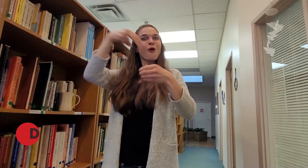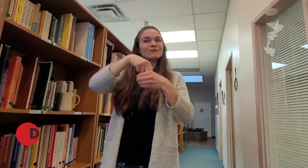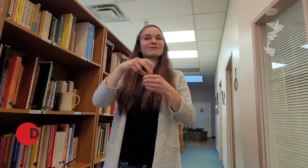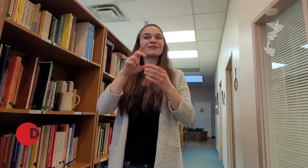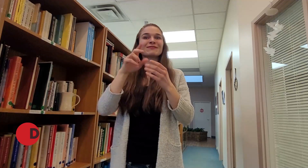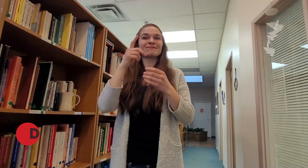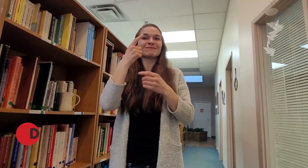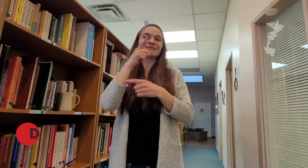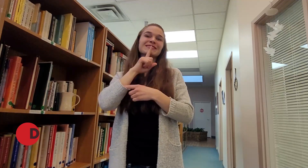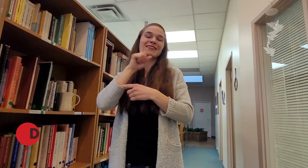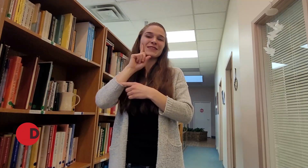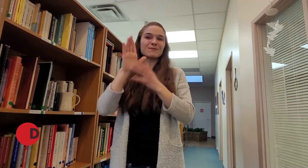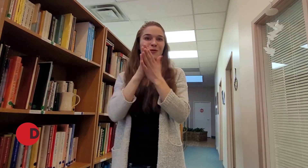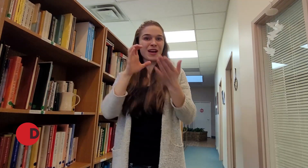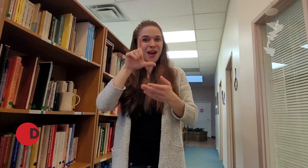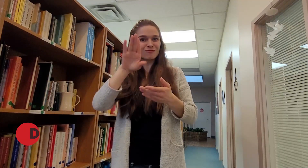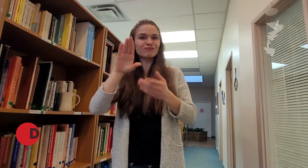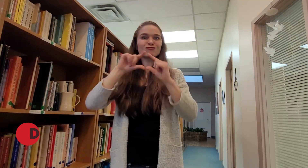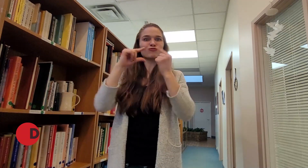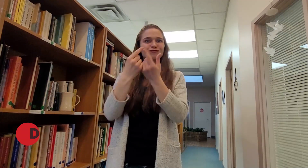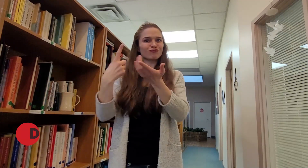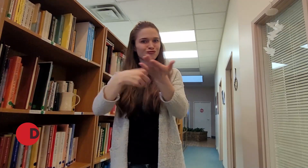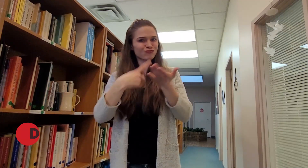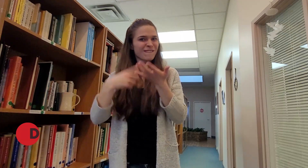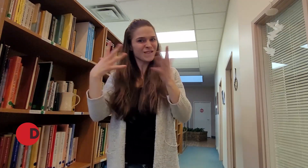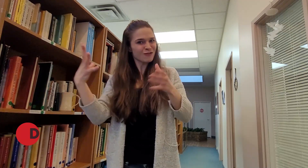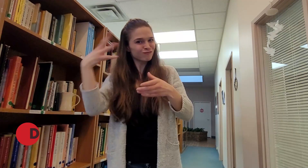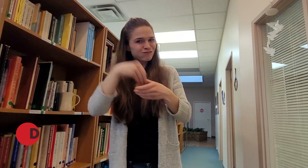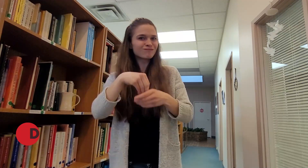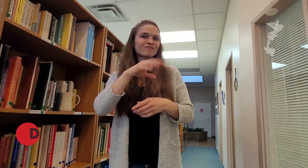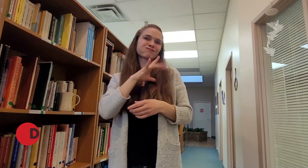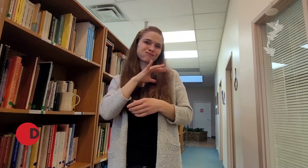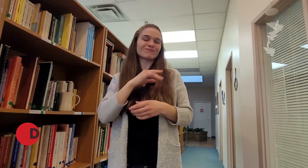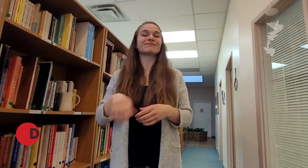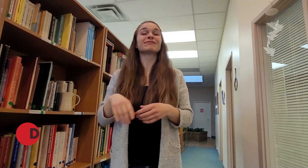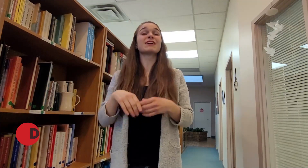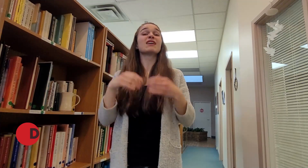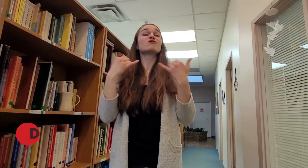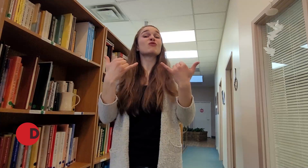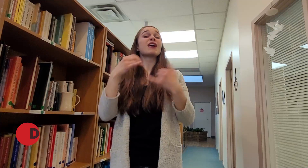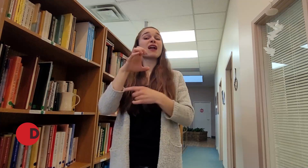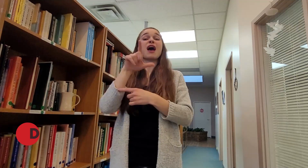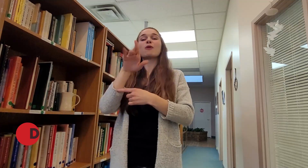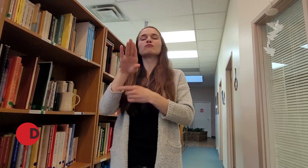joined the Deaf Book Club’s group discussions!